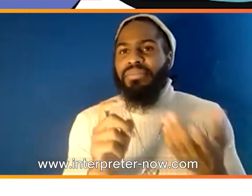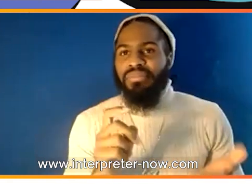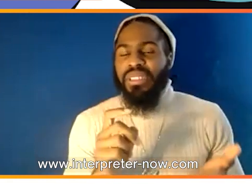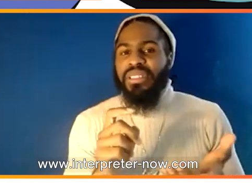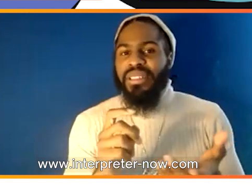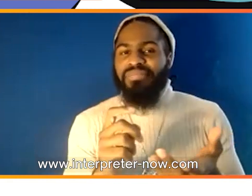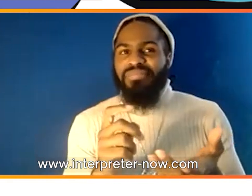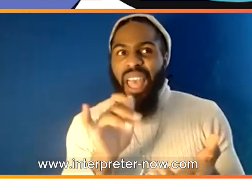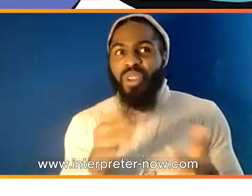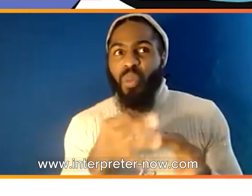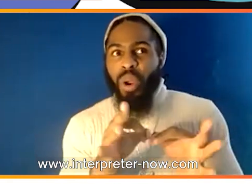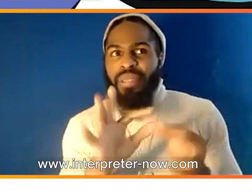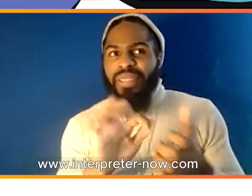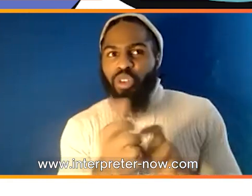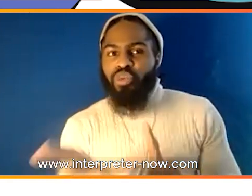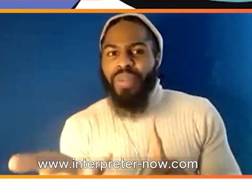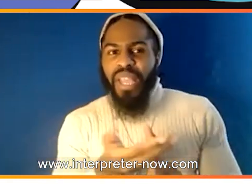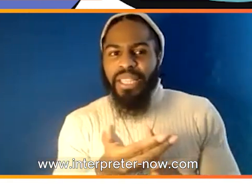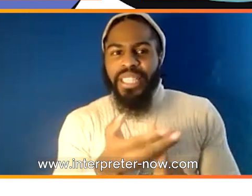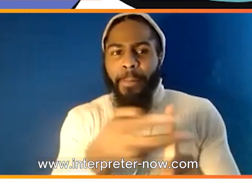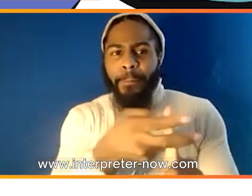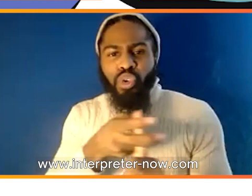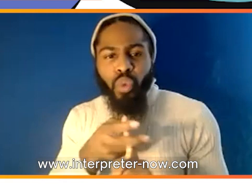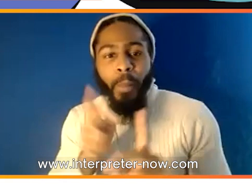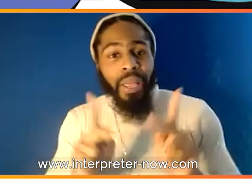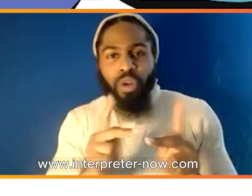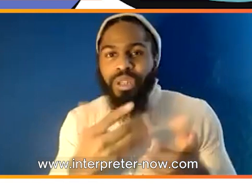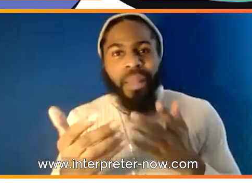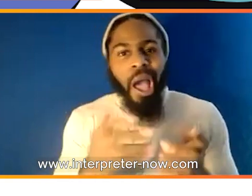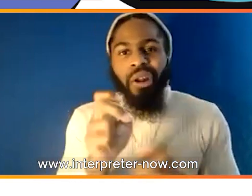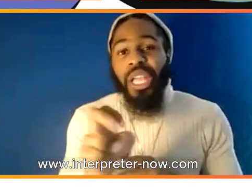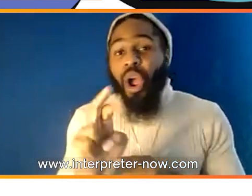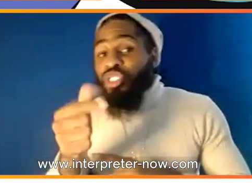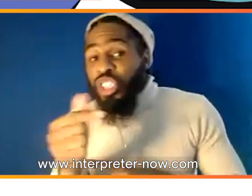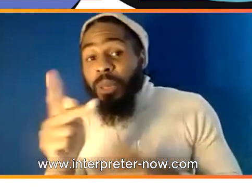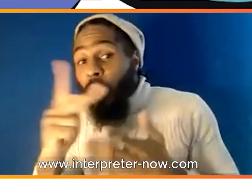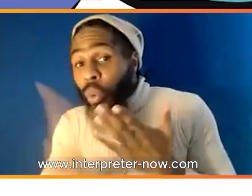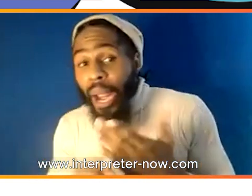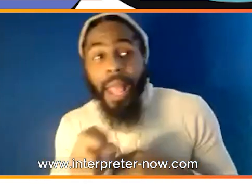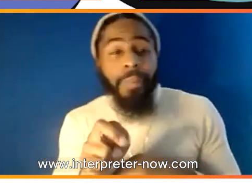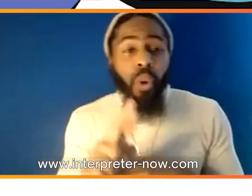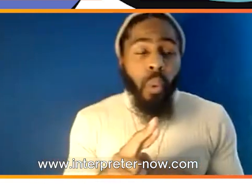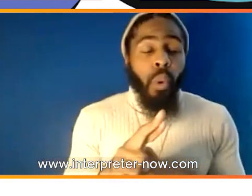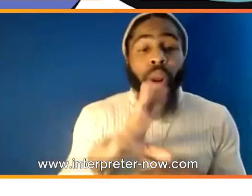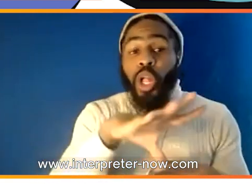or allyship programs, or Diversity, Equity, and Inclusion programs and committees as well. Yeah, all of them, agreed.